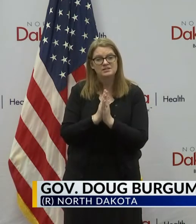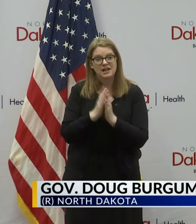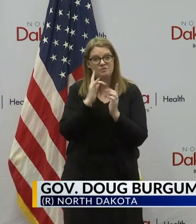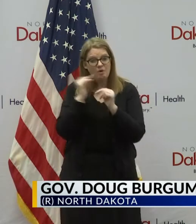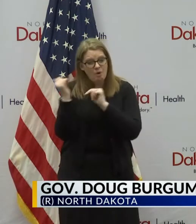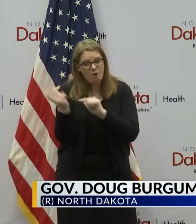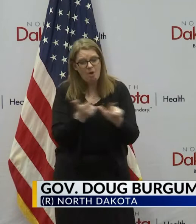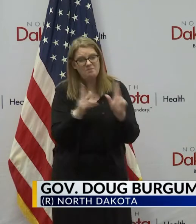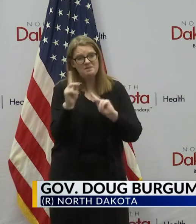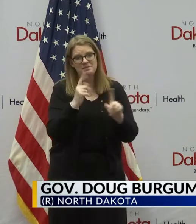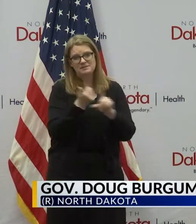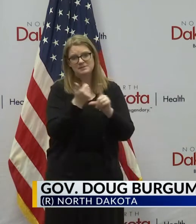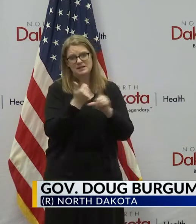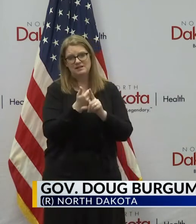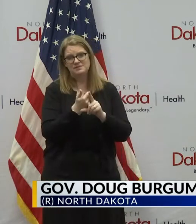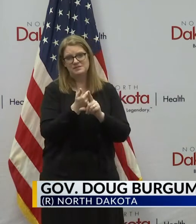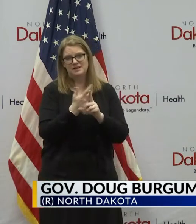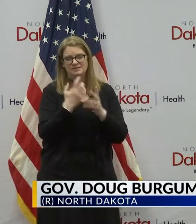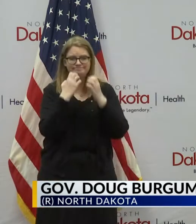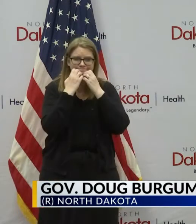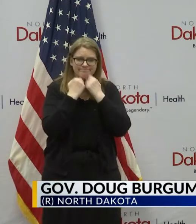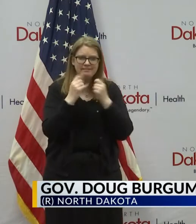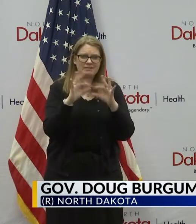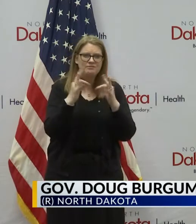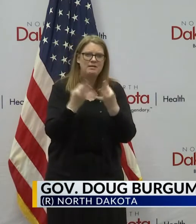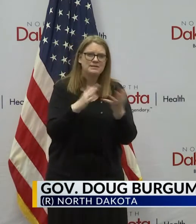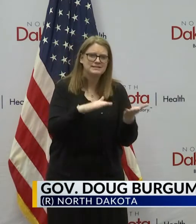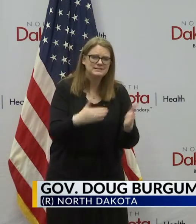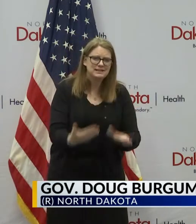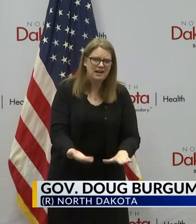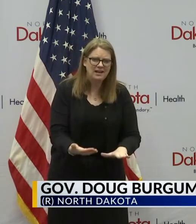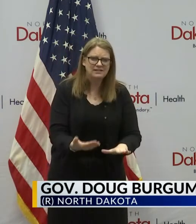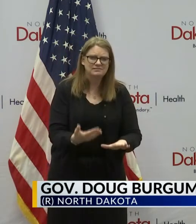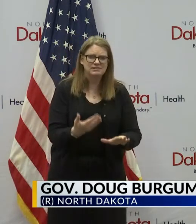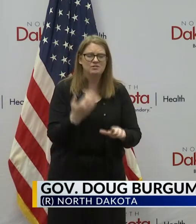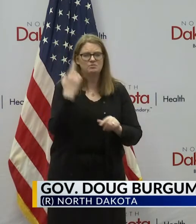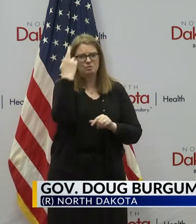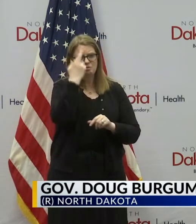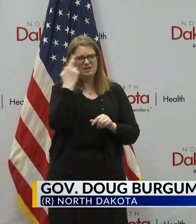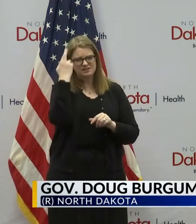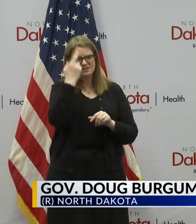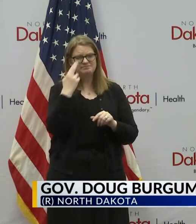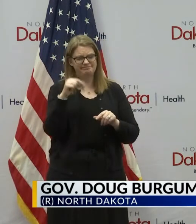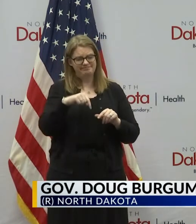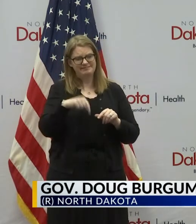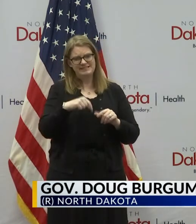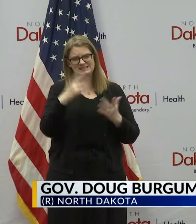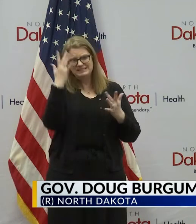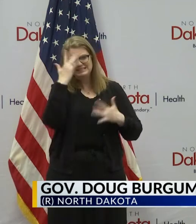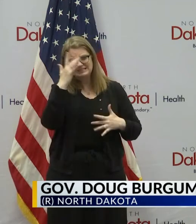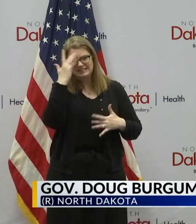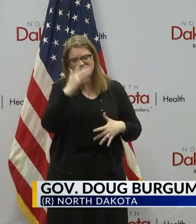PRAYERS GO TO THE INDIVIDUAL'S LOVED ONES AND TO EVERYONE WHO HAS LOST A LOVED ONE TO THIS DISEASE.